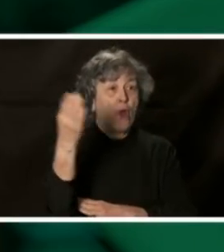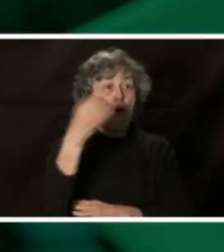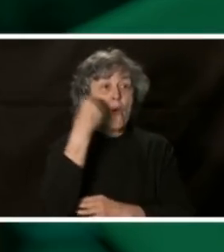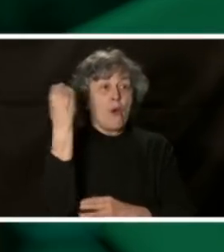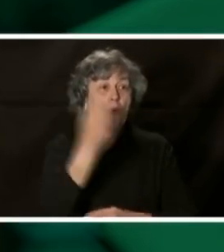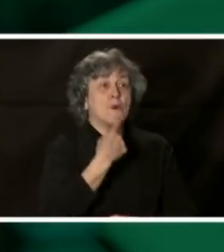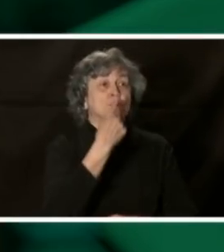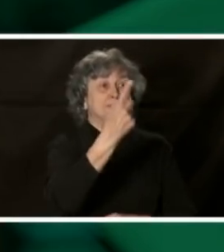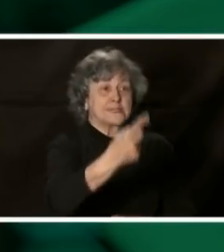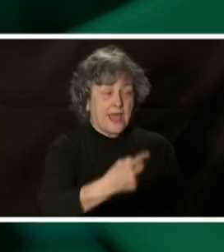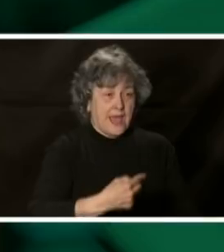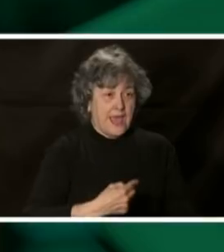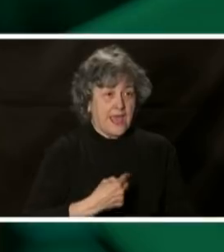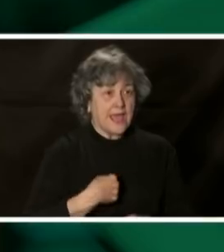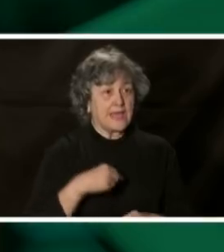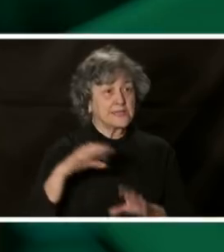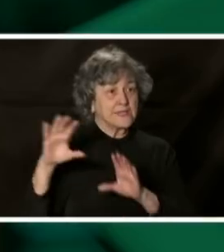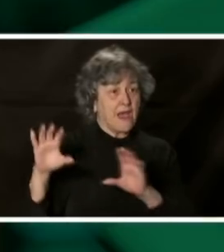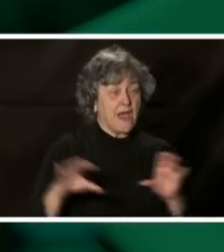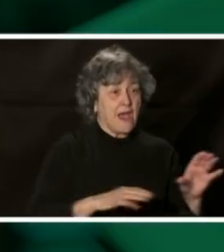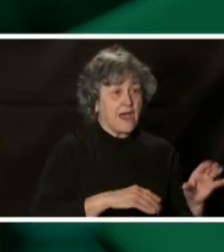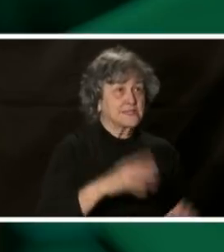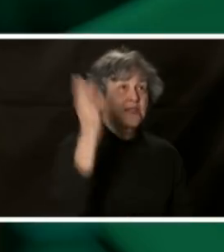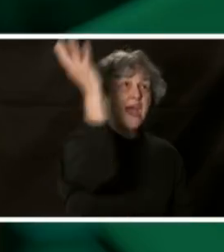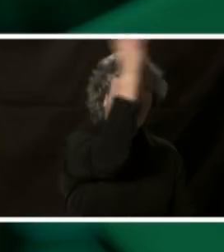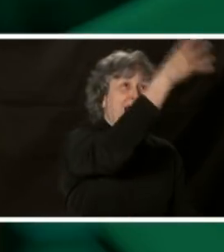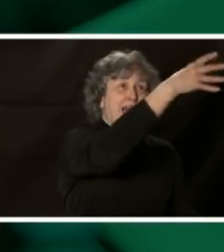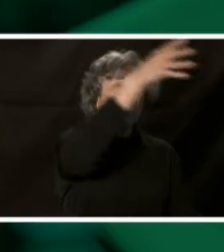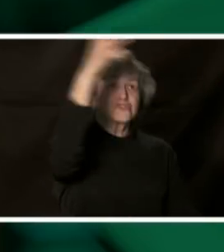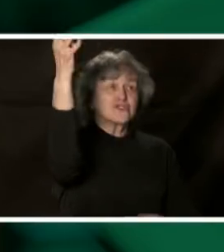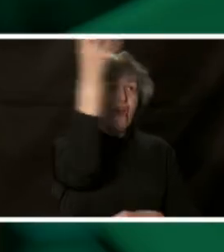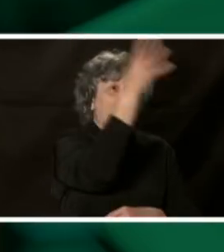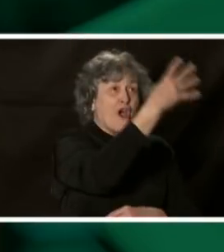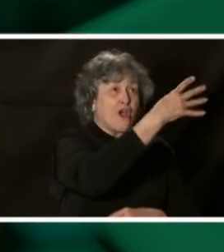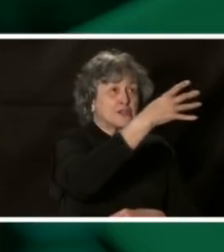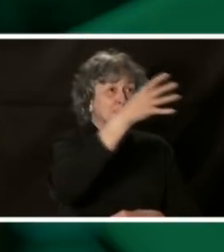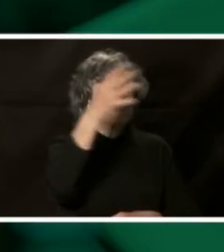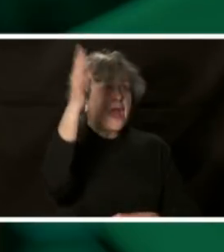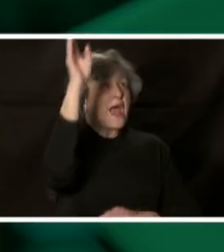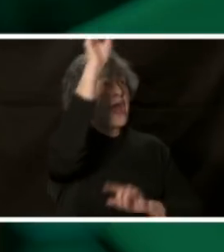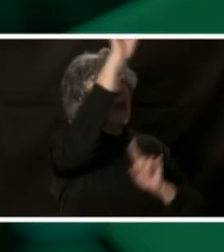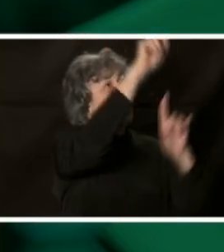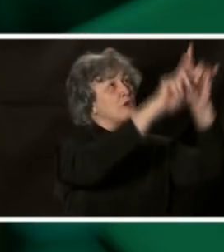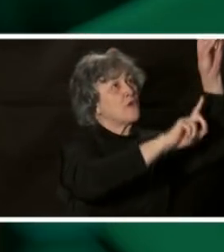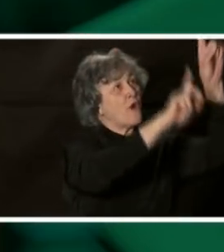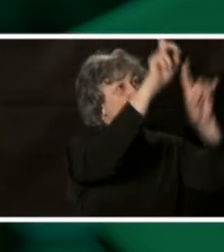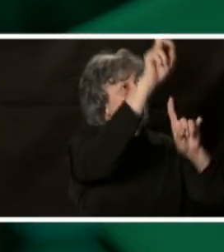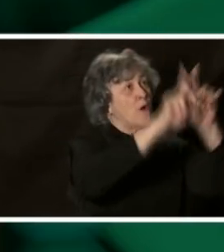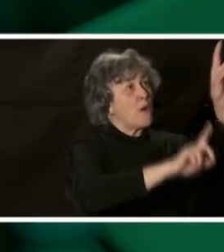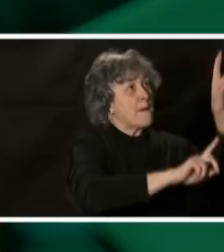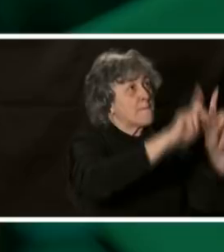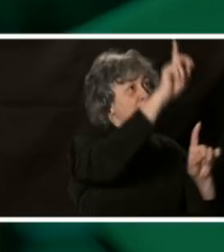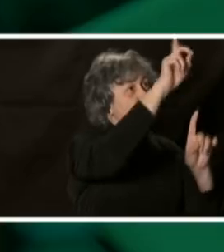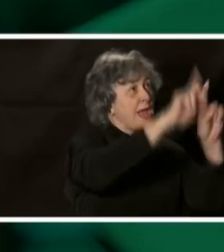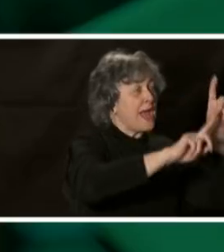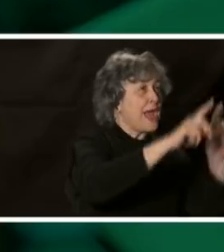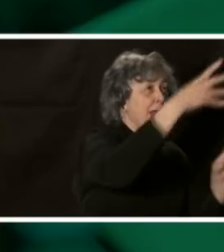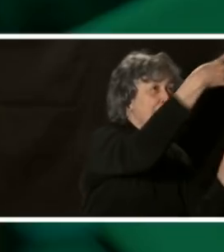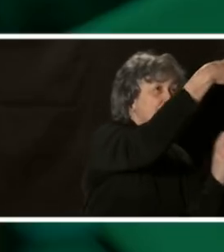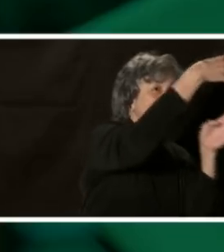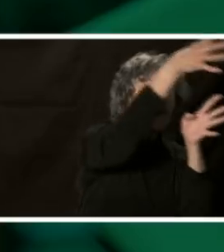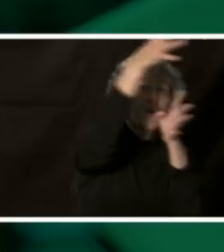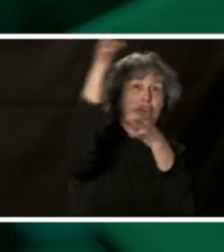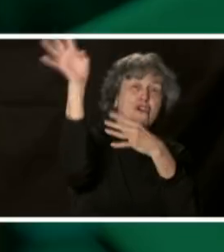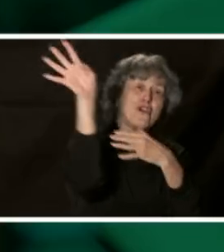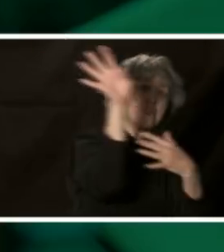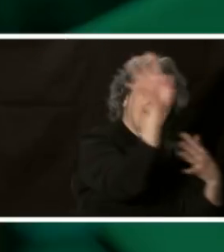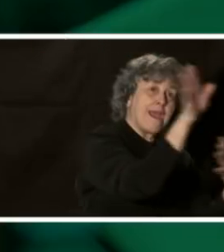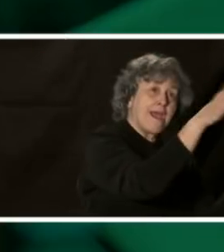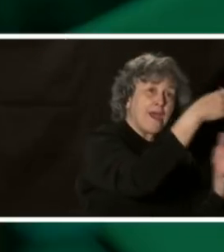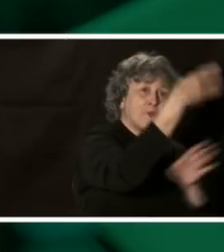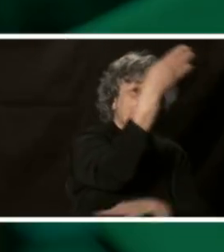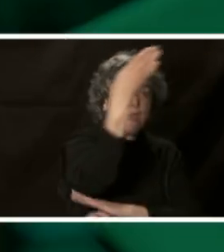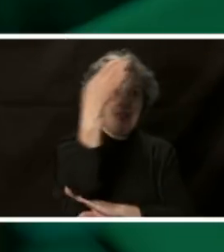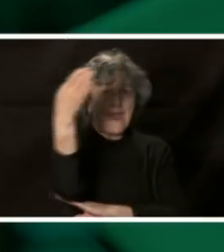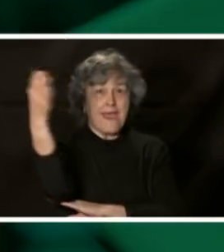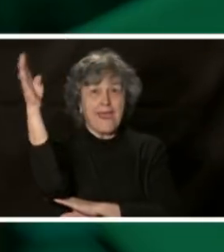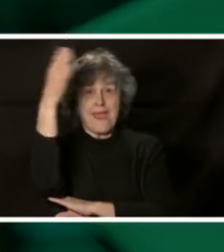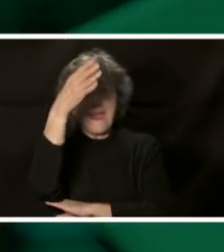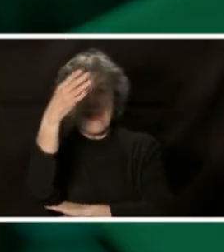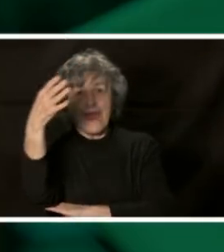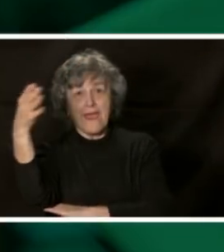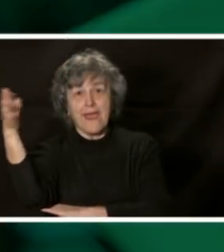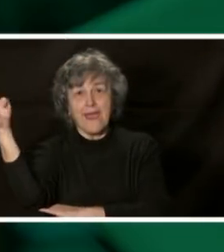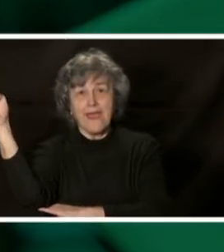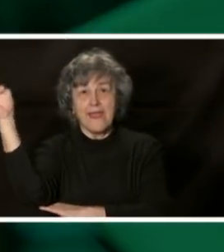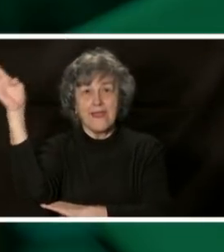OH, SAY DOES THAT STAR-SPANGLED BANNER YET WAVE,